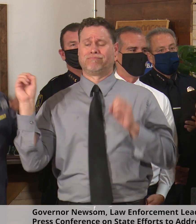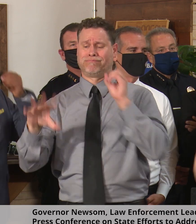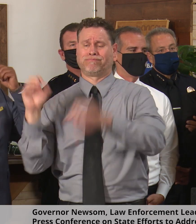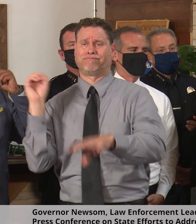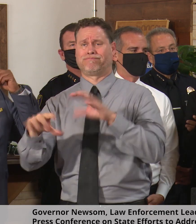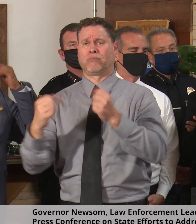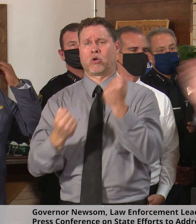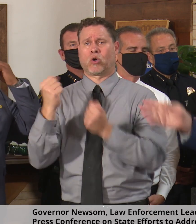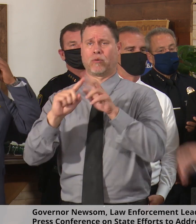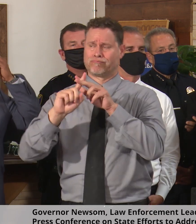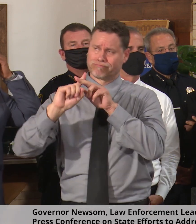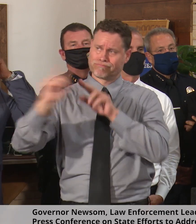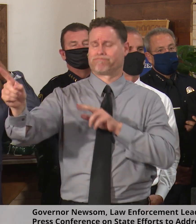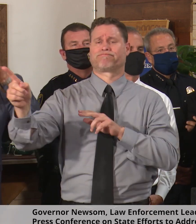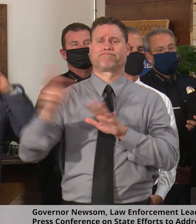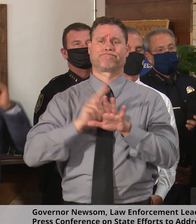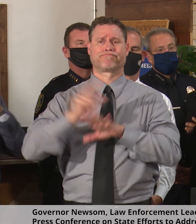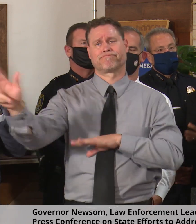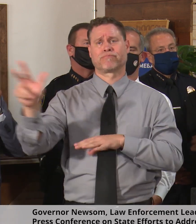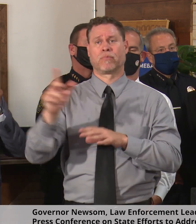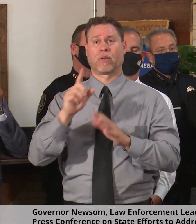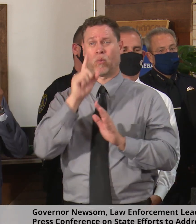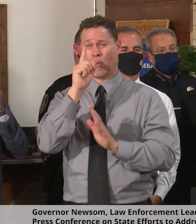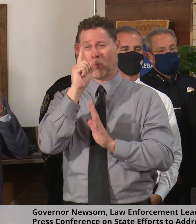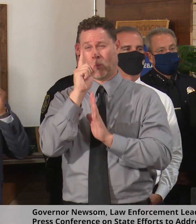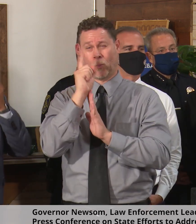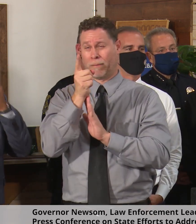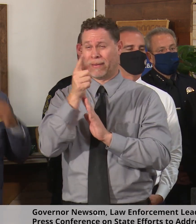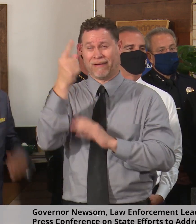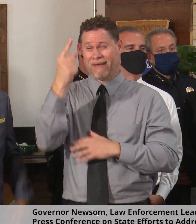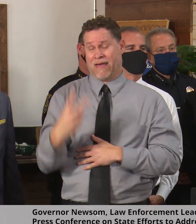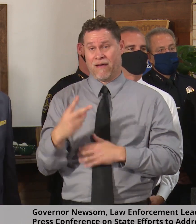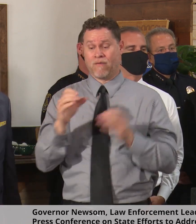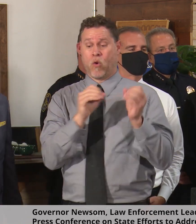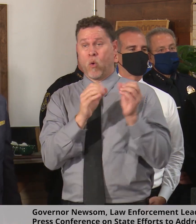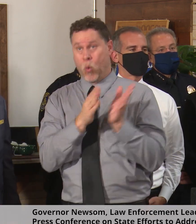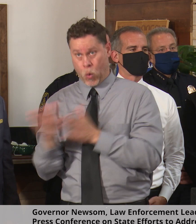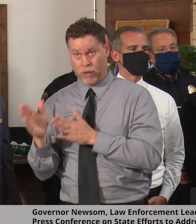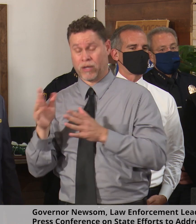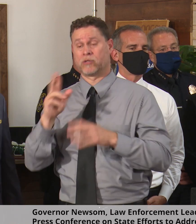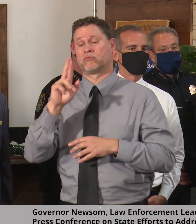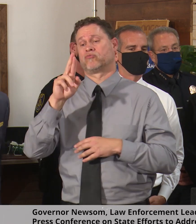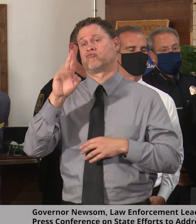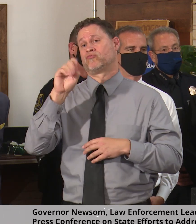a car and took off all within about a minute and a half. So organized retail theft is real.